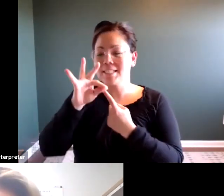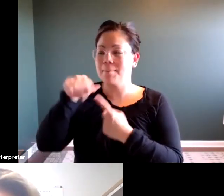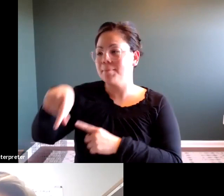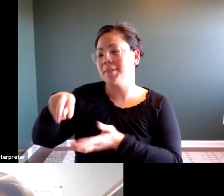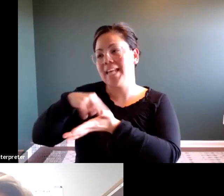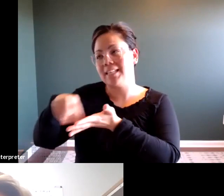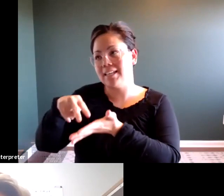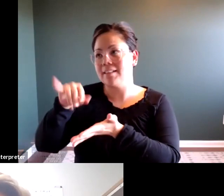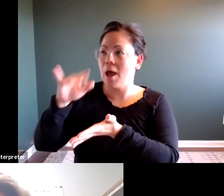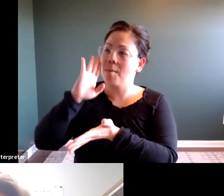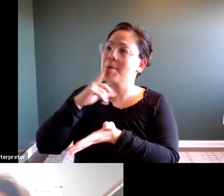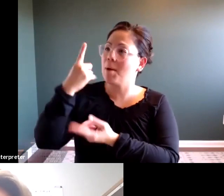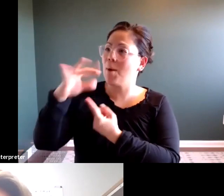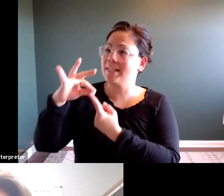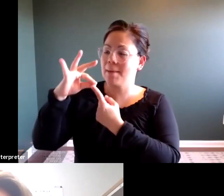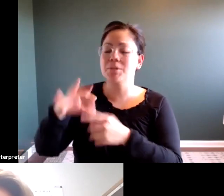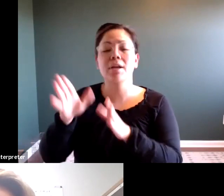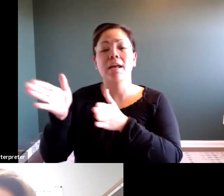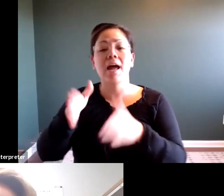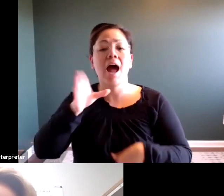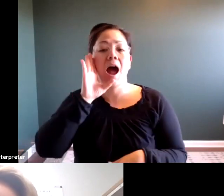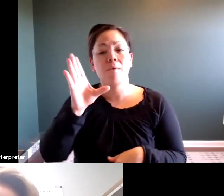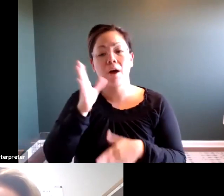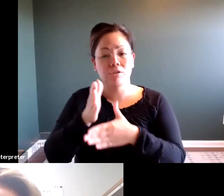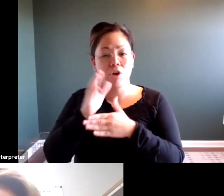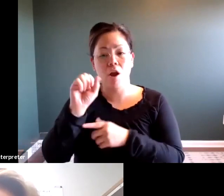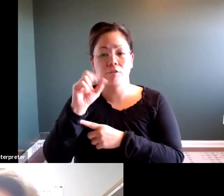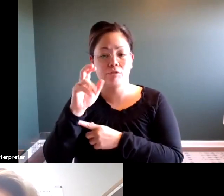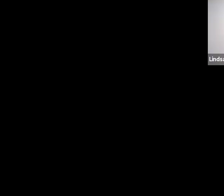So I'm going to share my screen and walk through a couple of things here with you all.